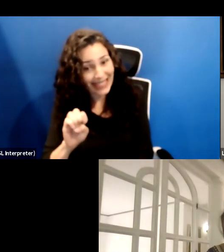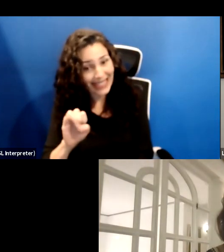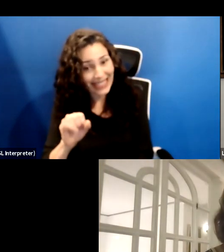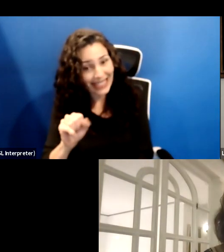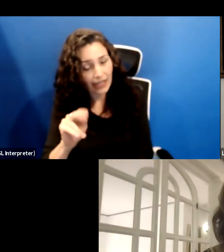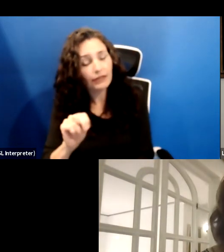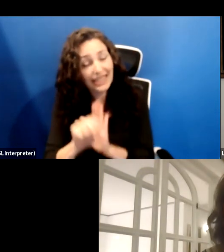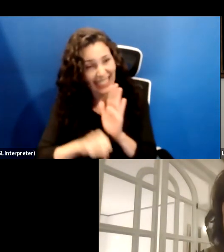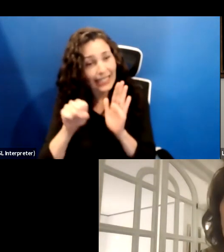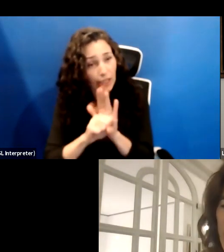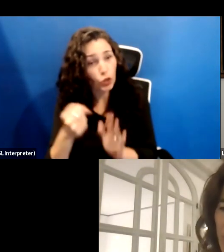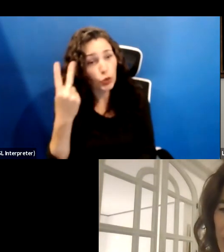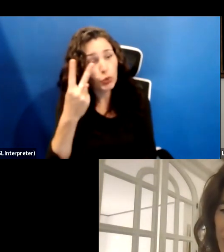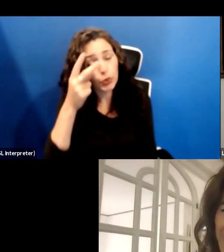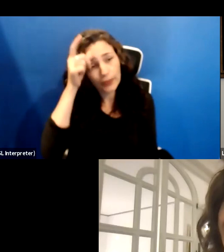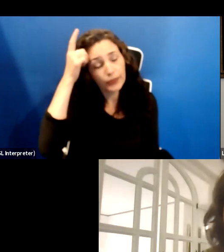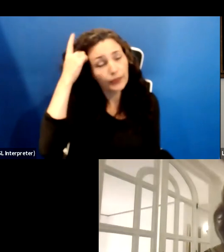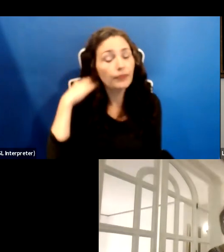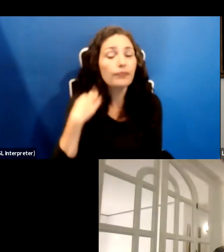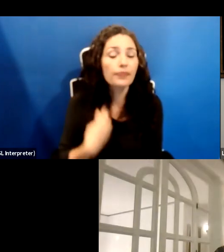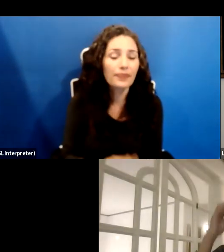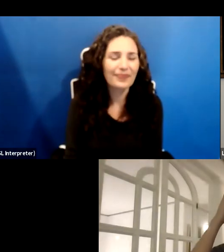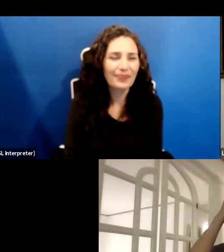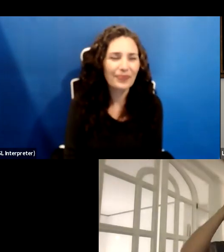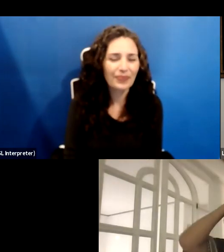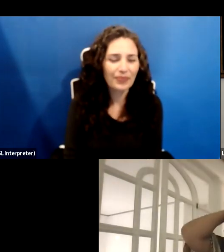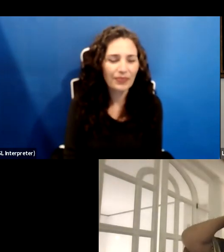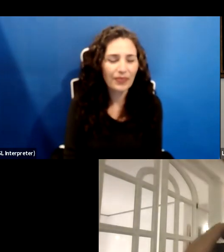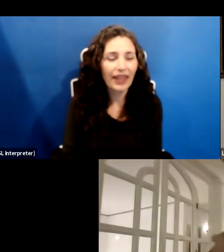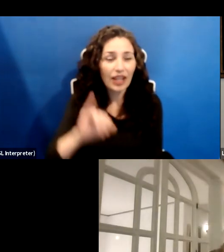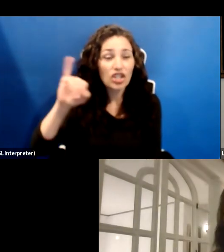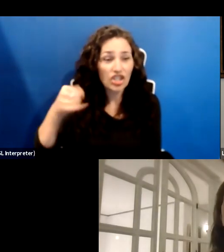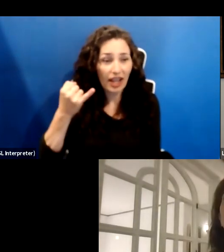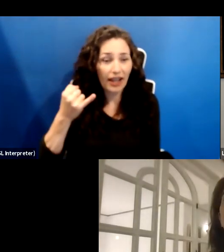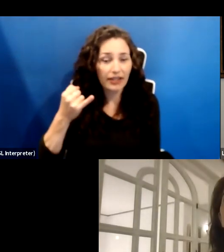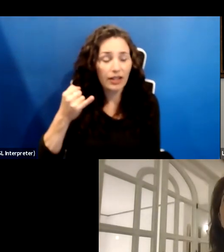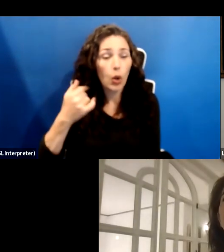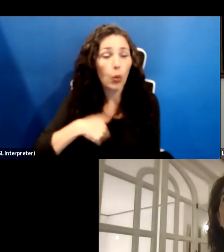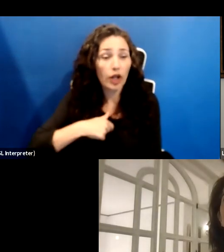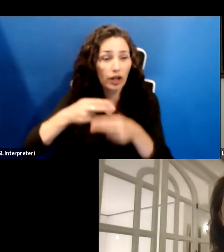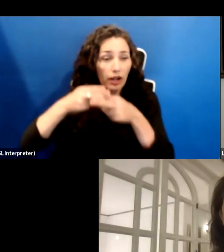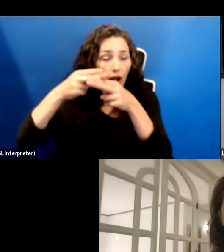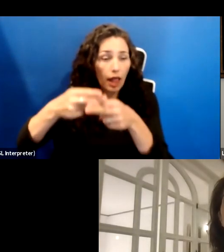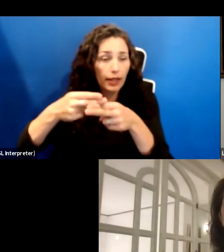So we were calling it a part two. Part two. It's a part two. As I said,